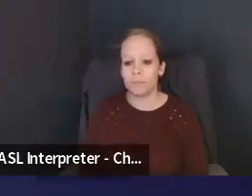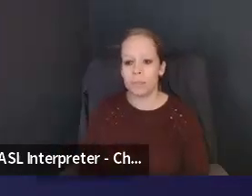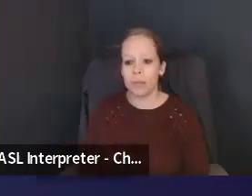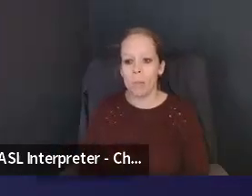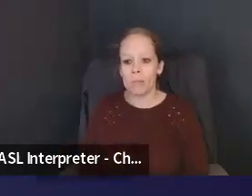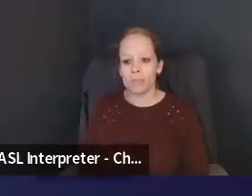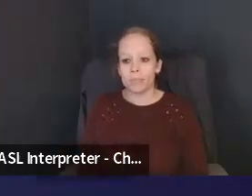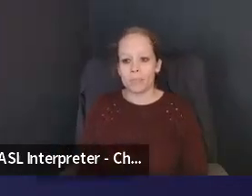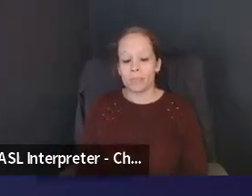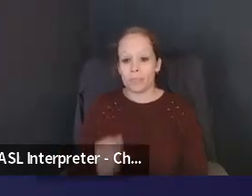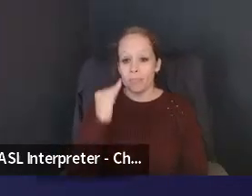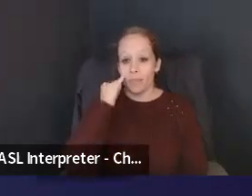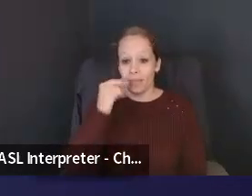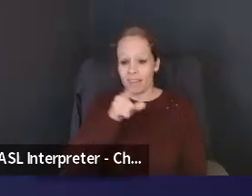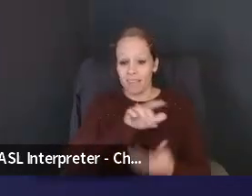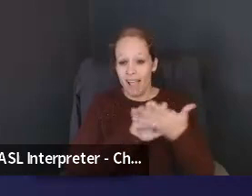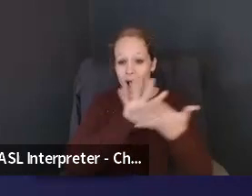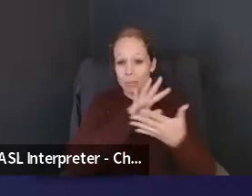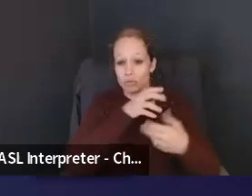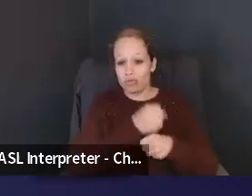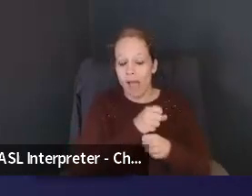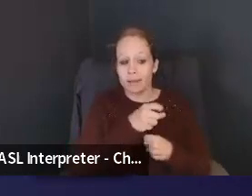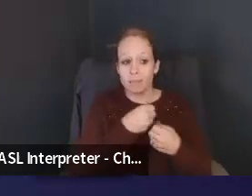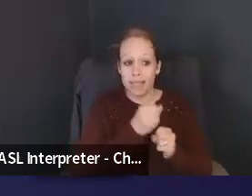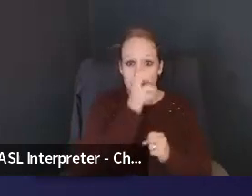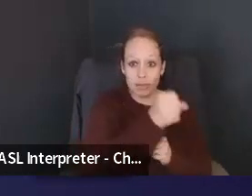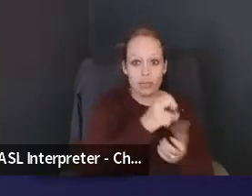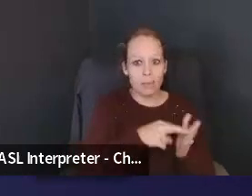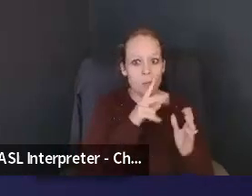if you catch them on the abstract they're going to keep reading. If you've got a good design they're